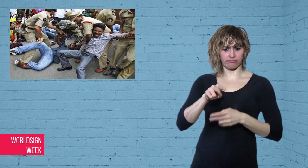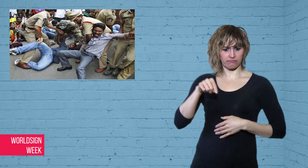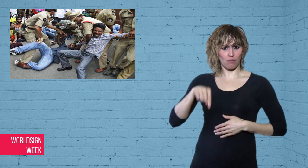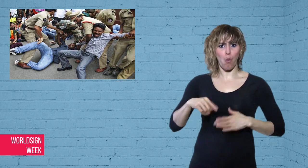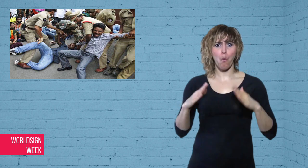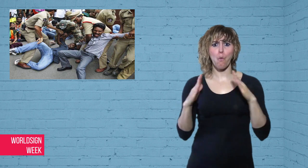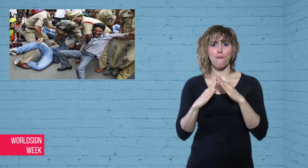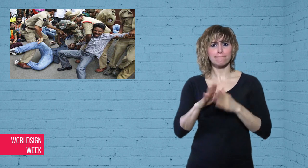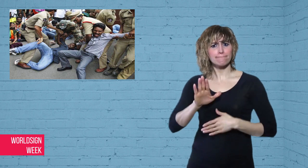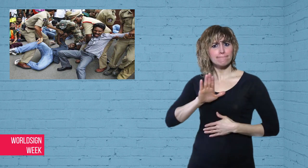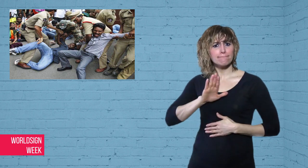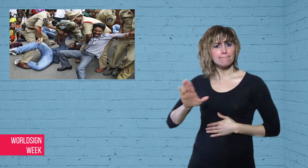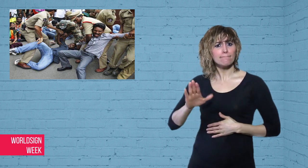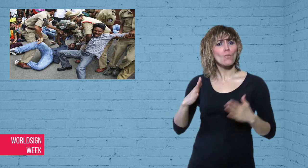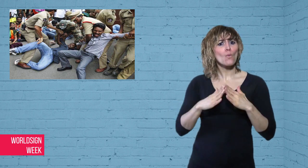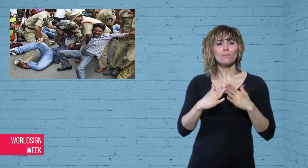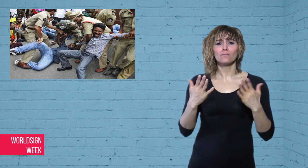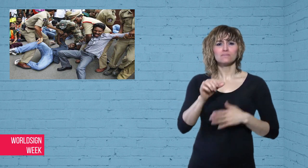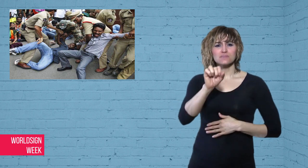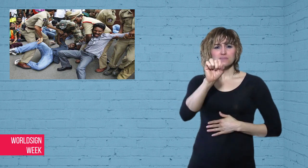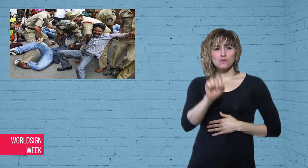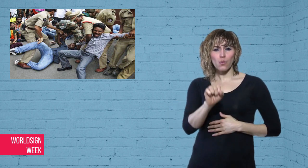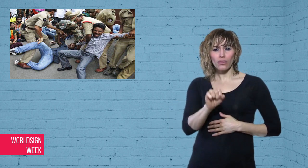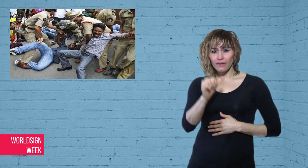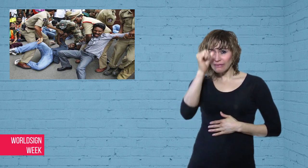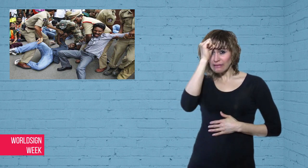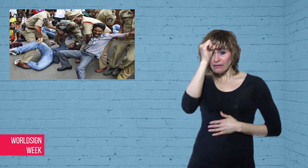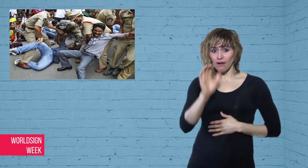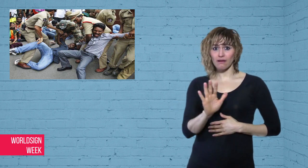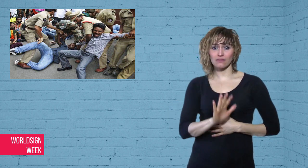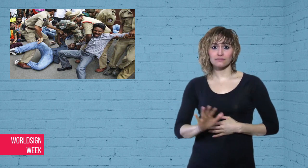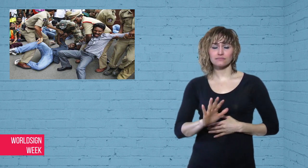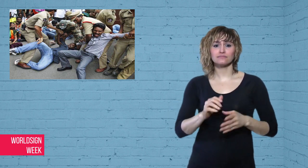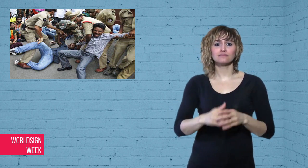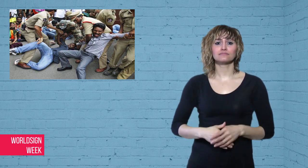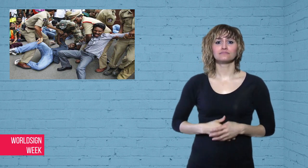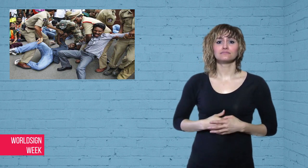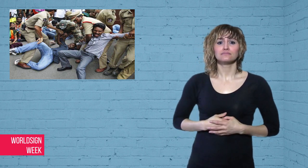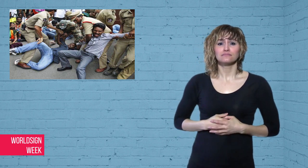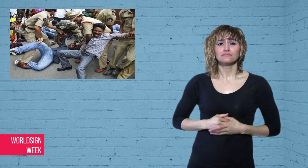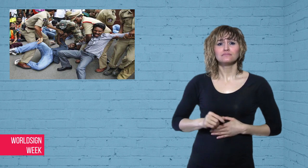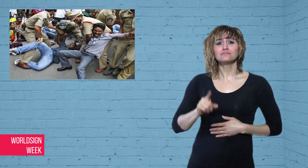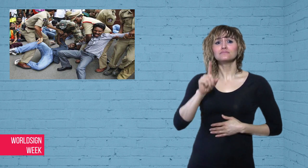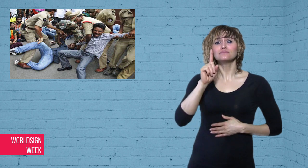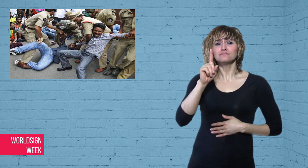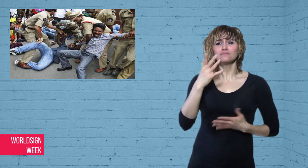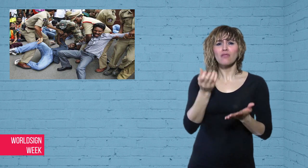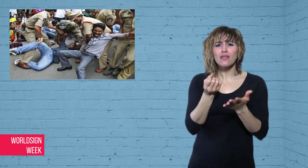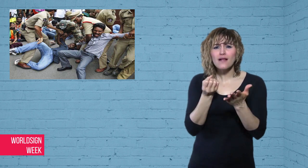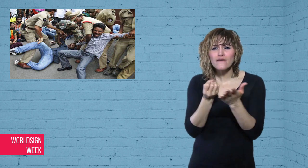her home in southern India.